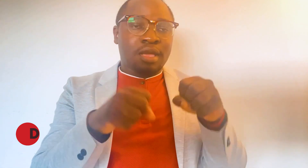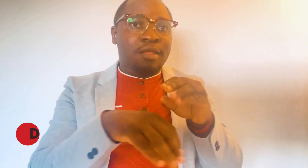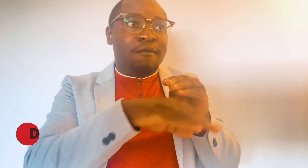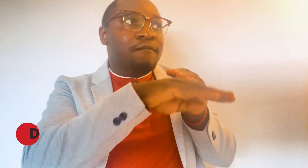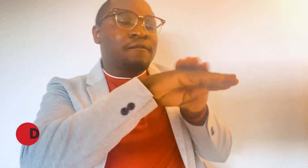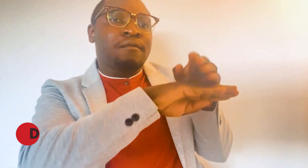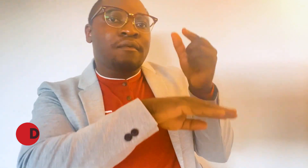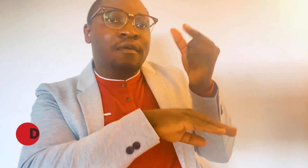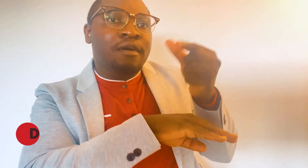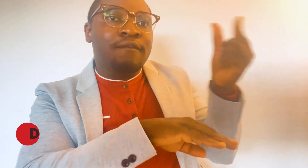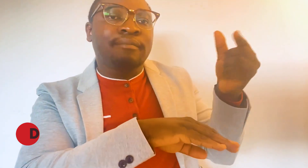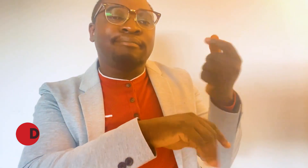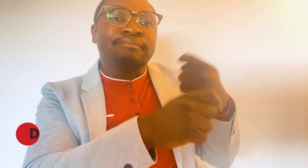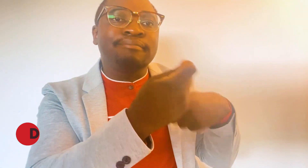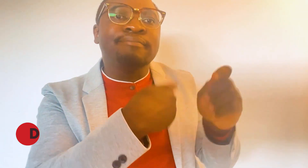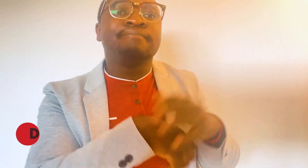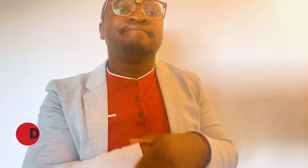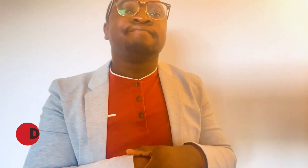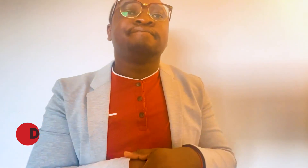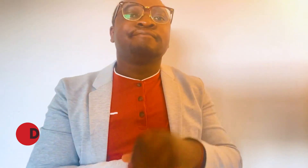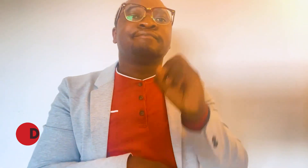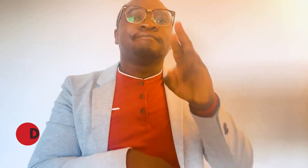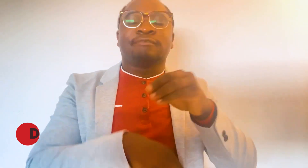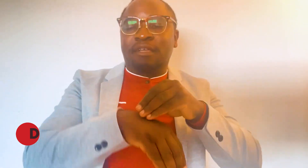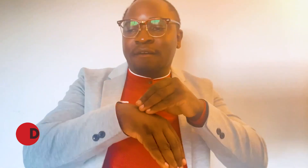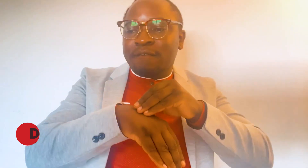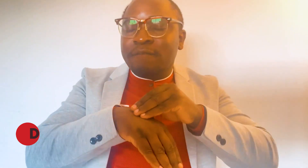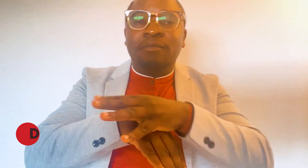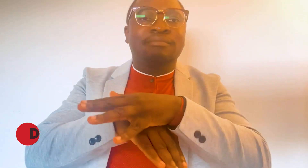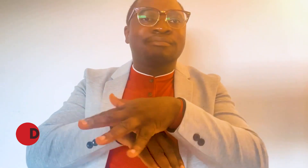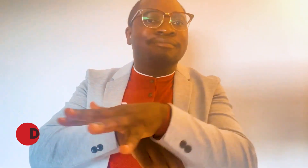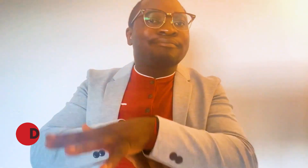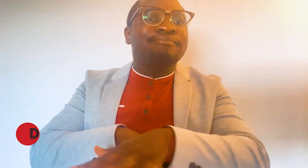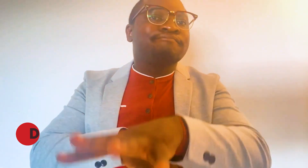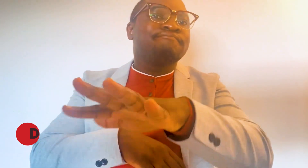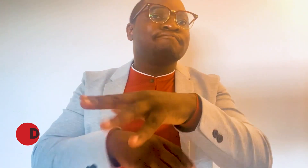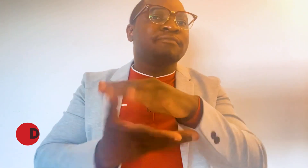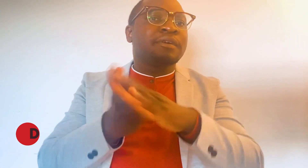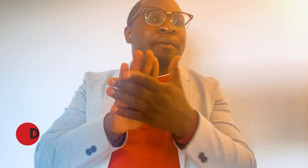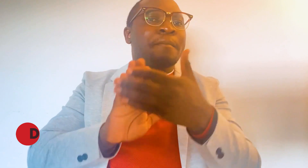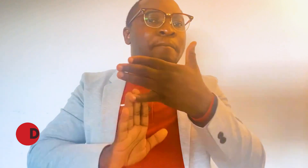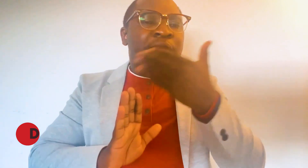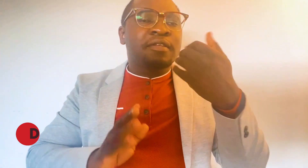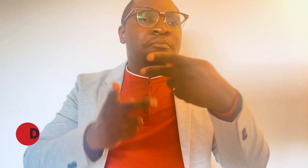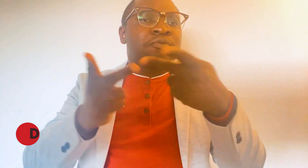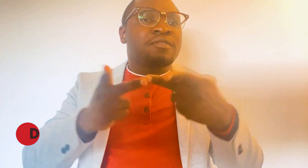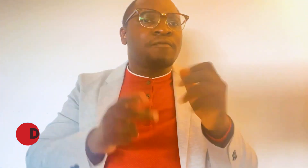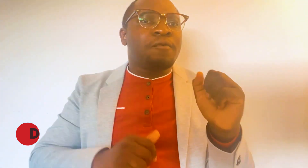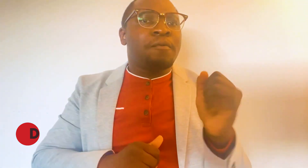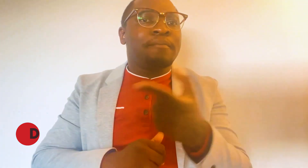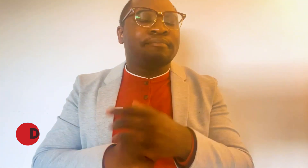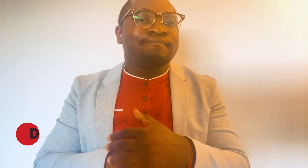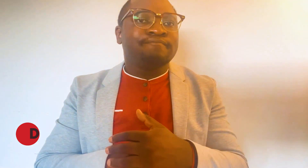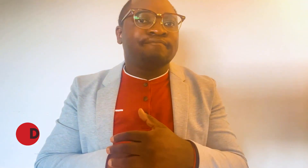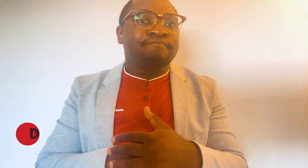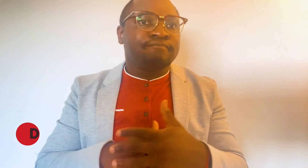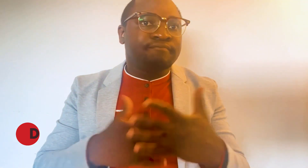You can influence the government in politics and make it a better place for everyone.